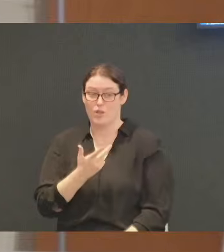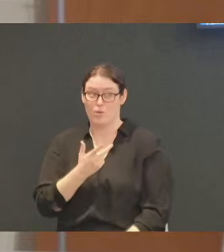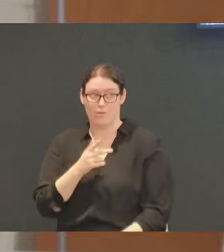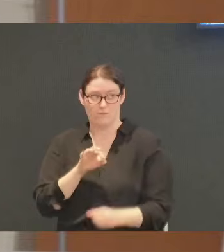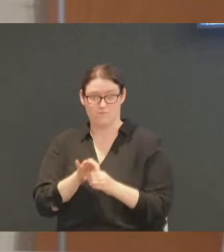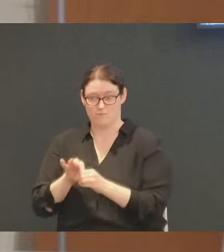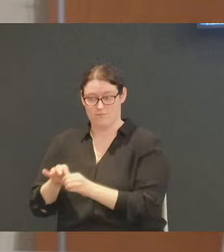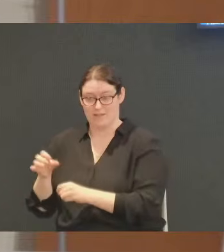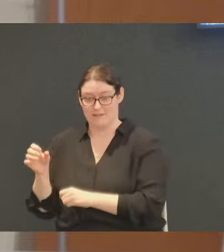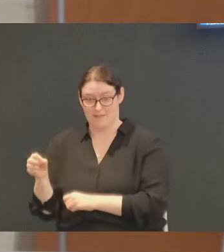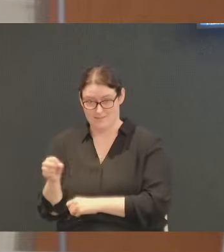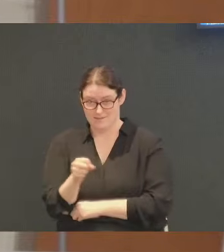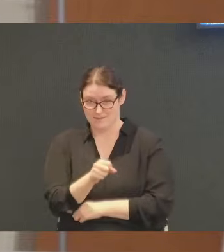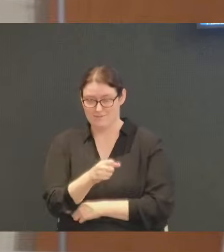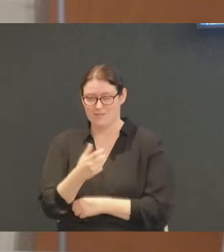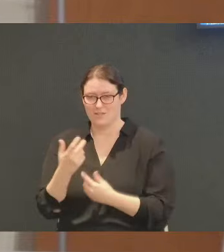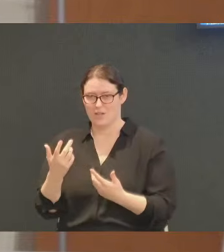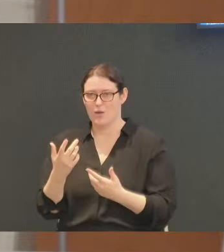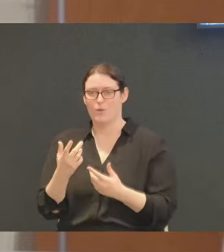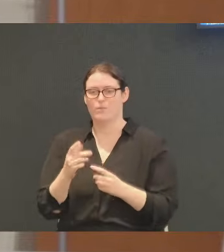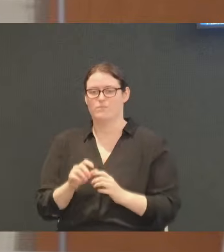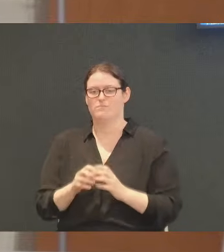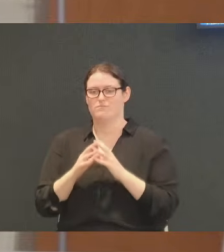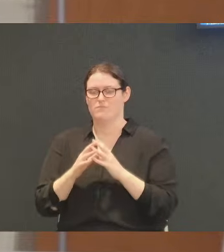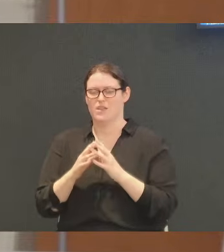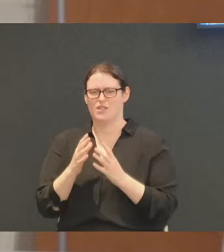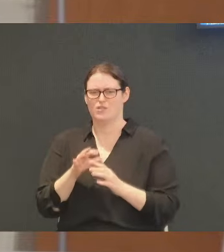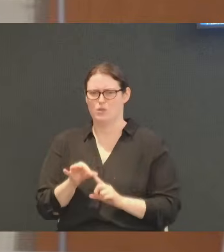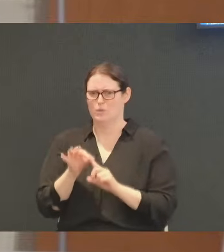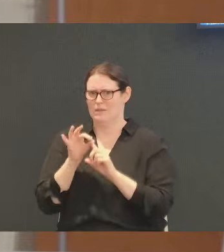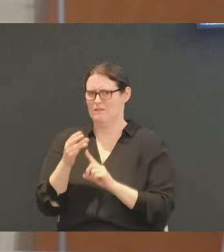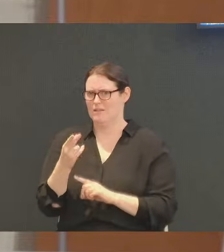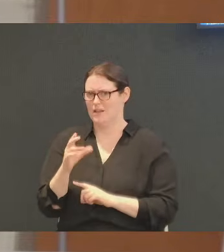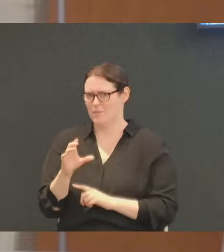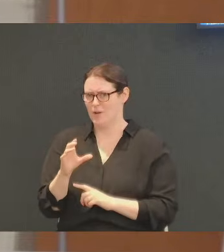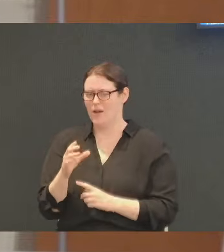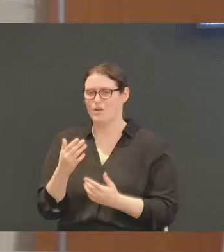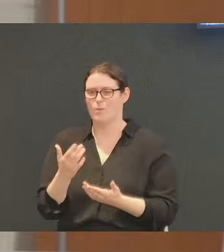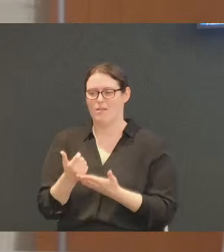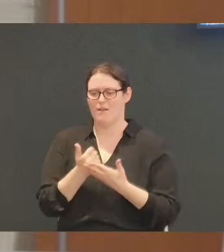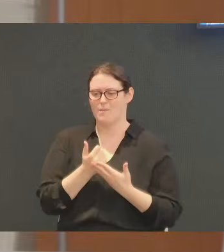this is a task force that is unique to Hamilton County that will help us better understand because